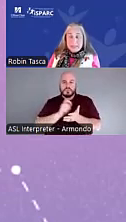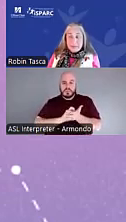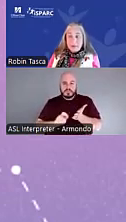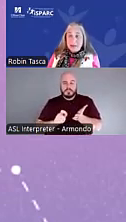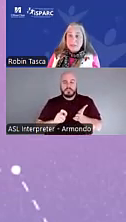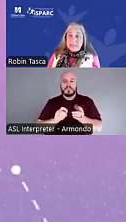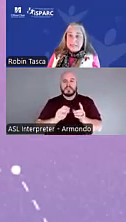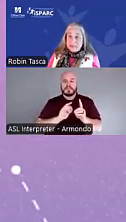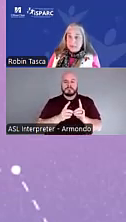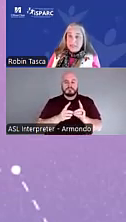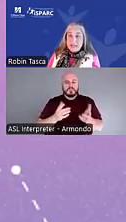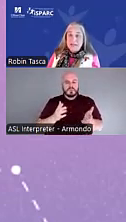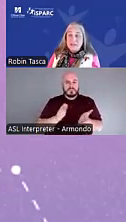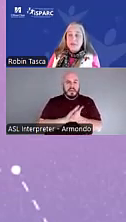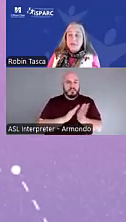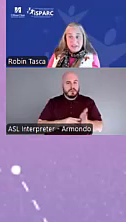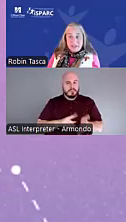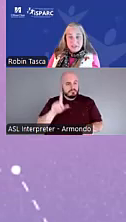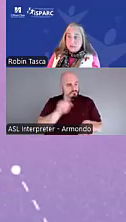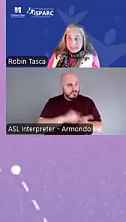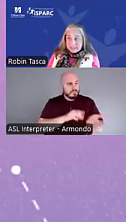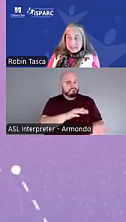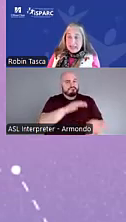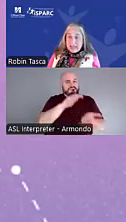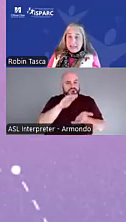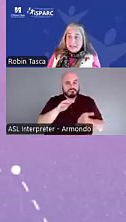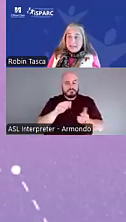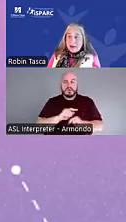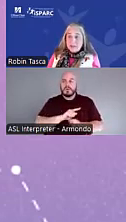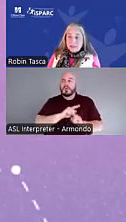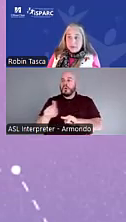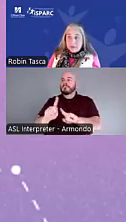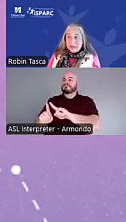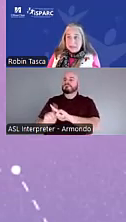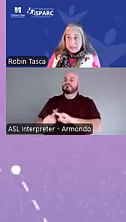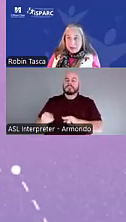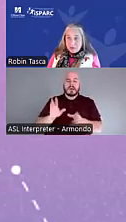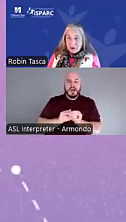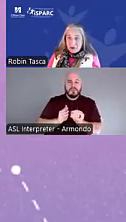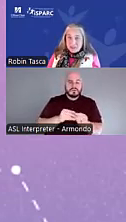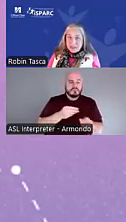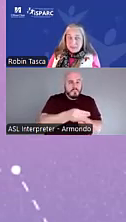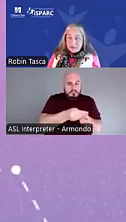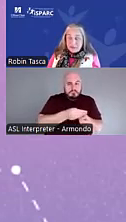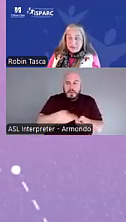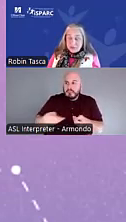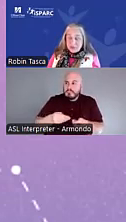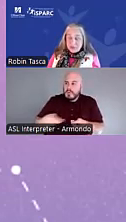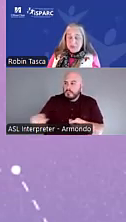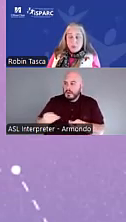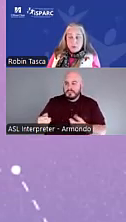that we would have printed and we would take to various conferences and hand out. Nowadays, with conferences being virtual,